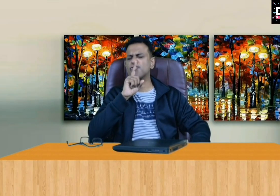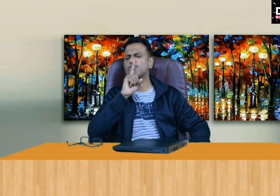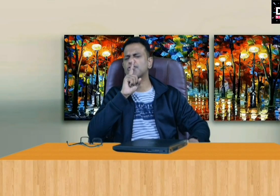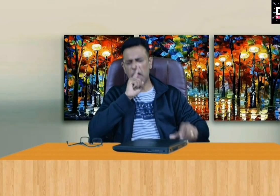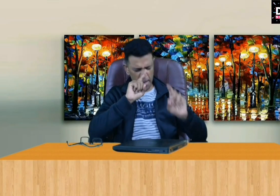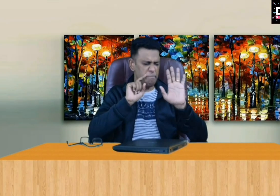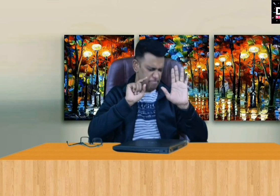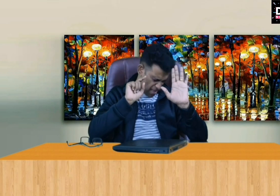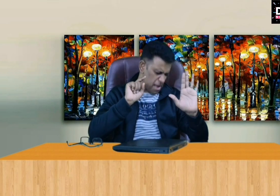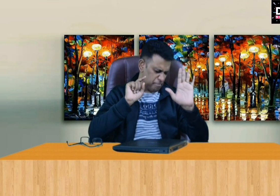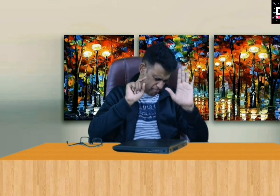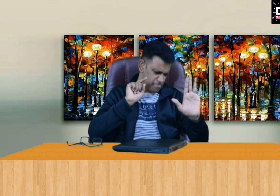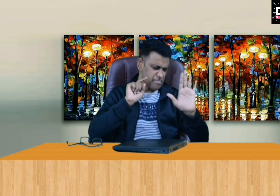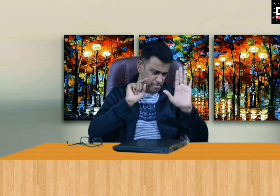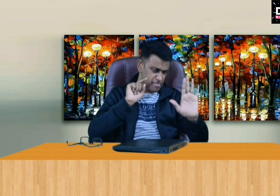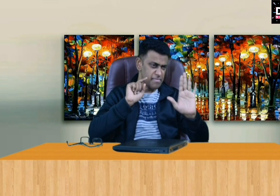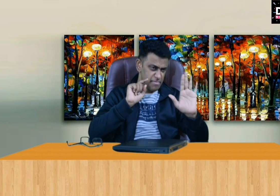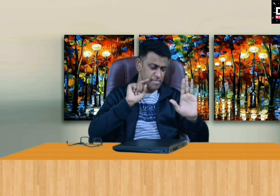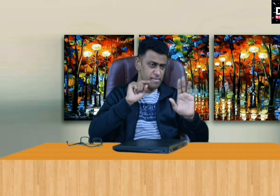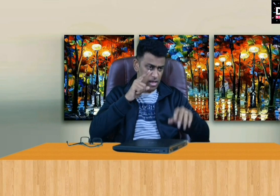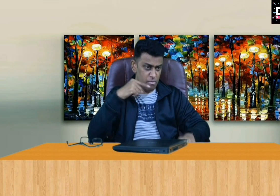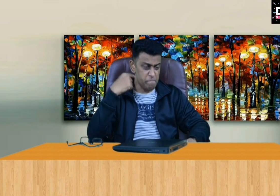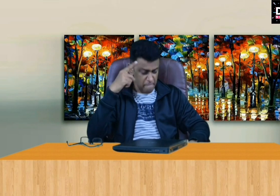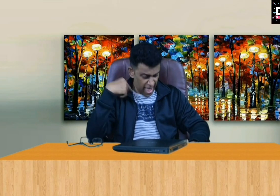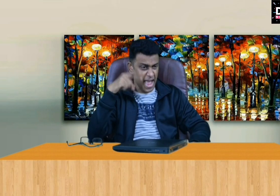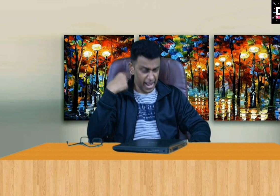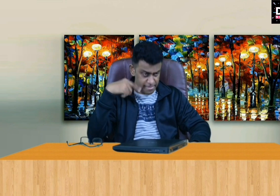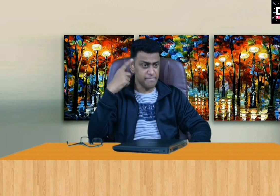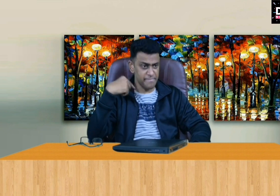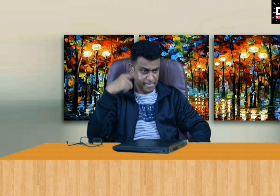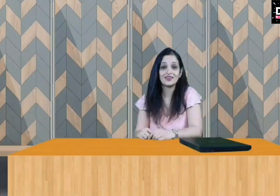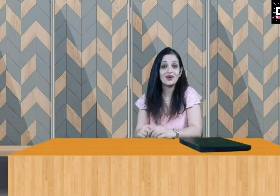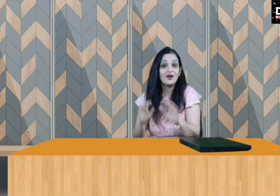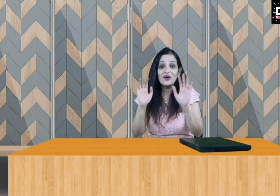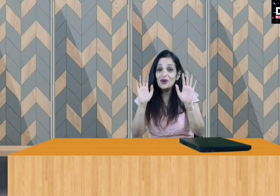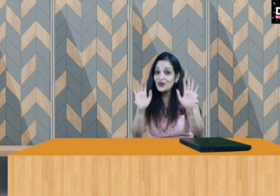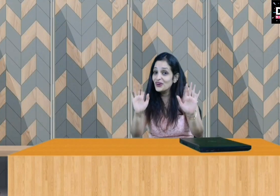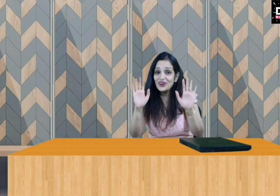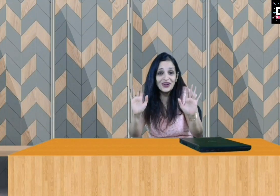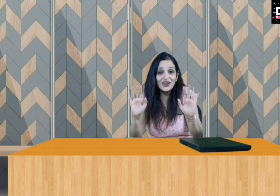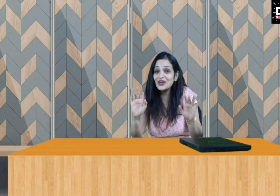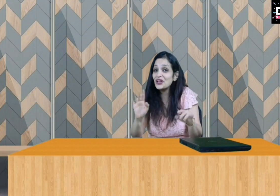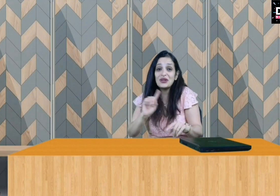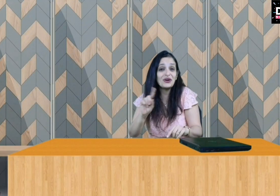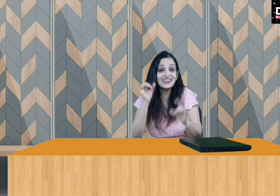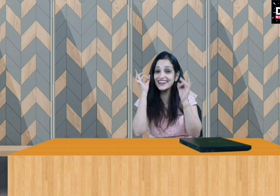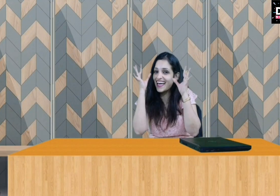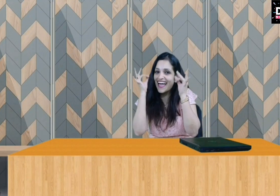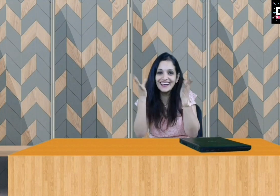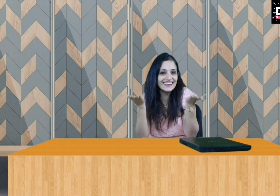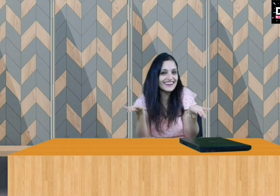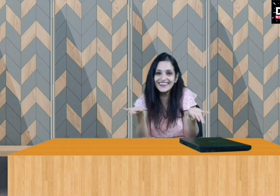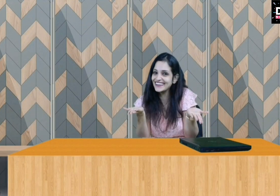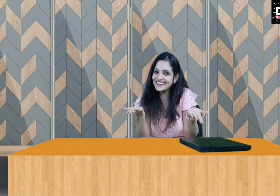Shut Up! Are you mad! Aww... you got angry?